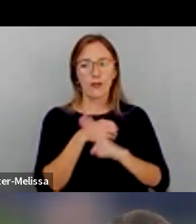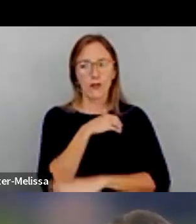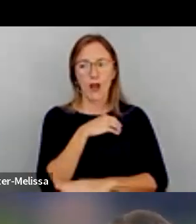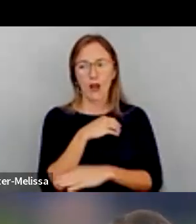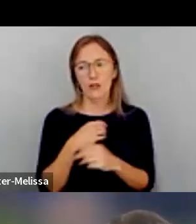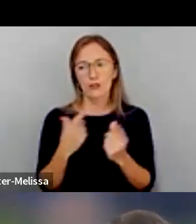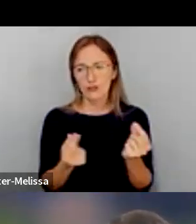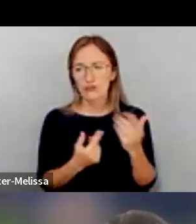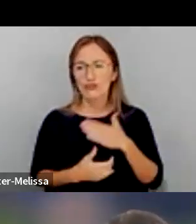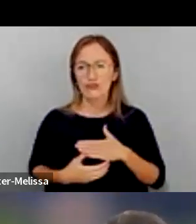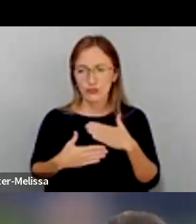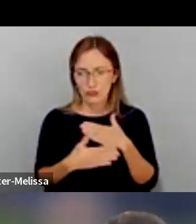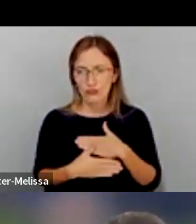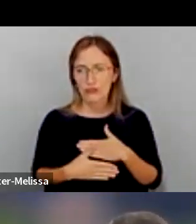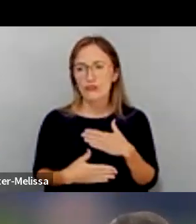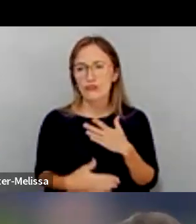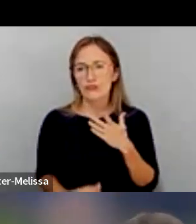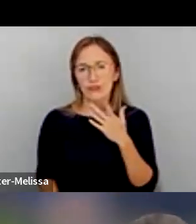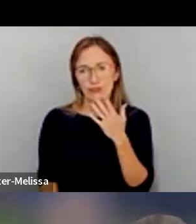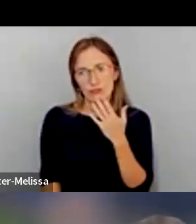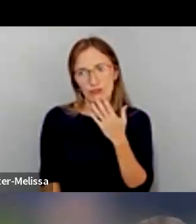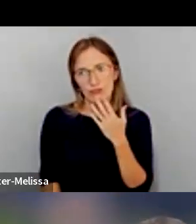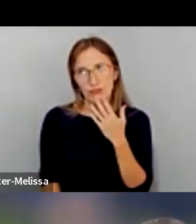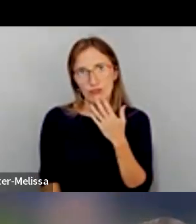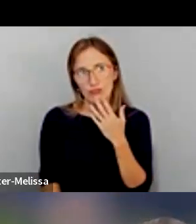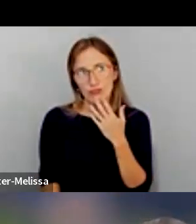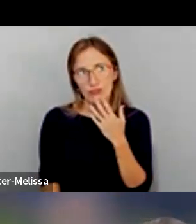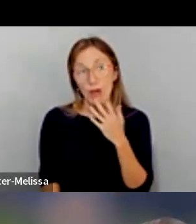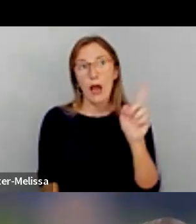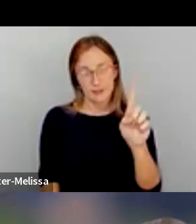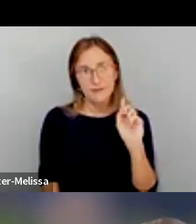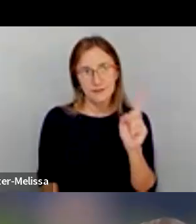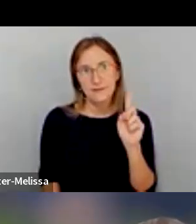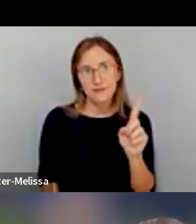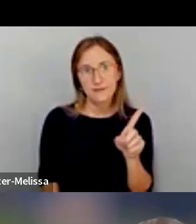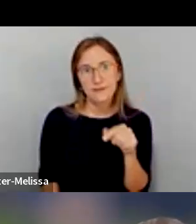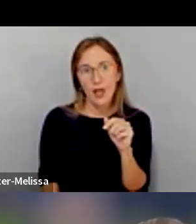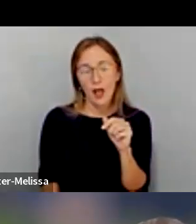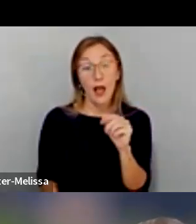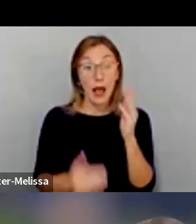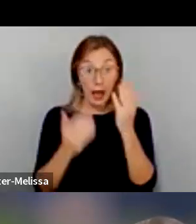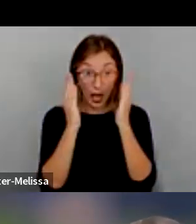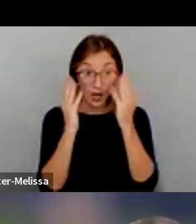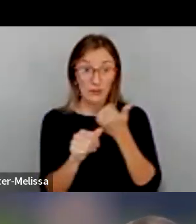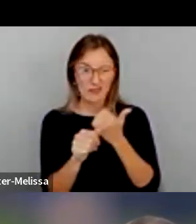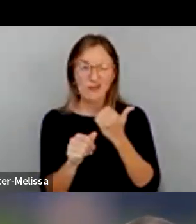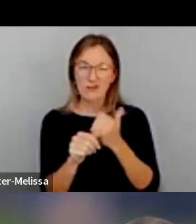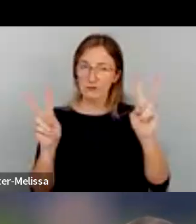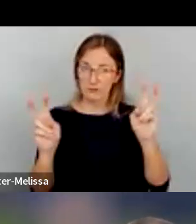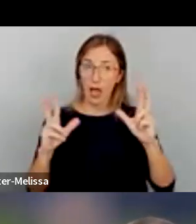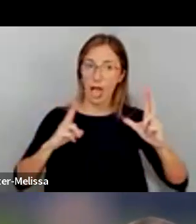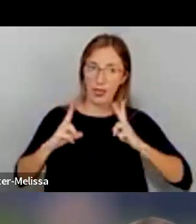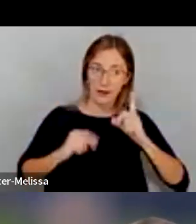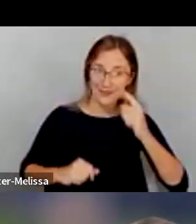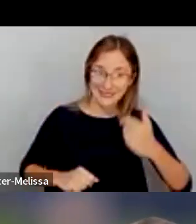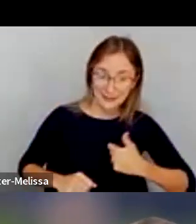small town from upstate New York, but I'm in Massachusetts right now. As